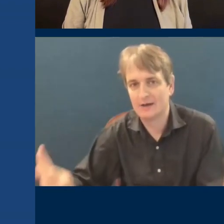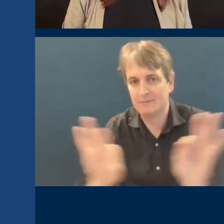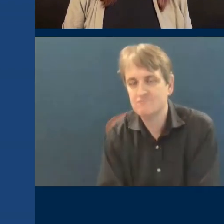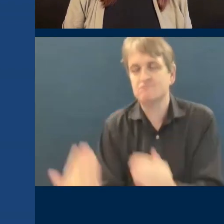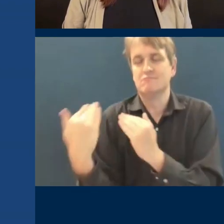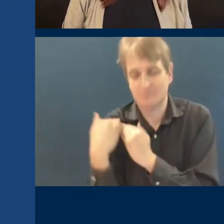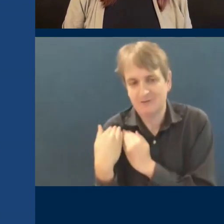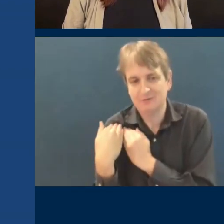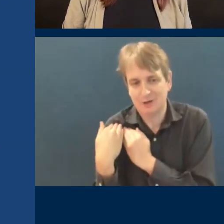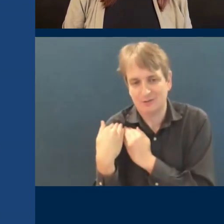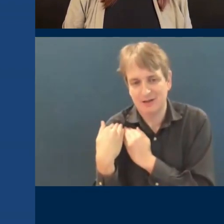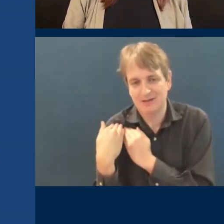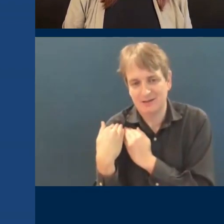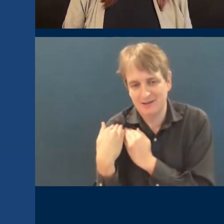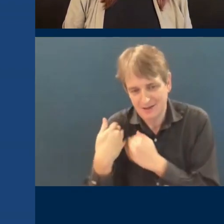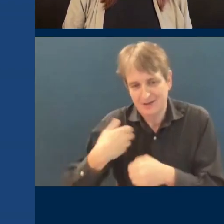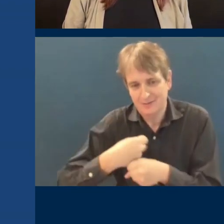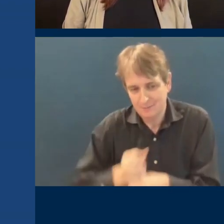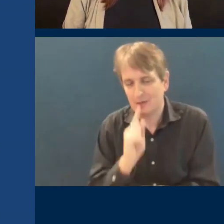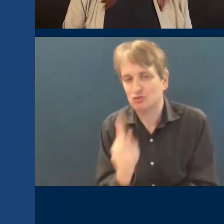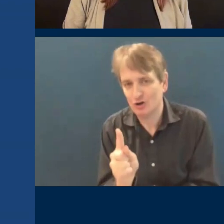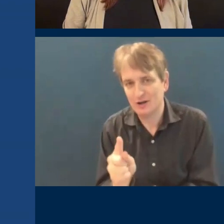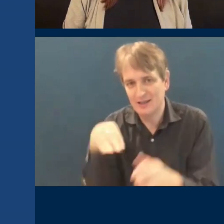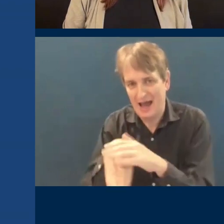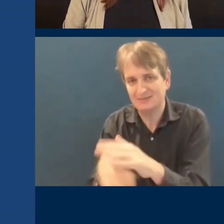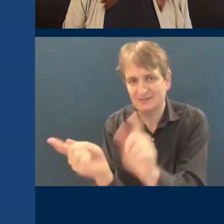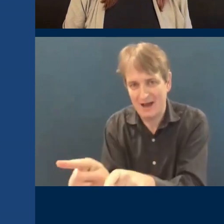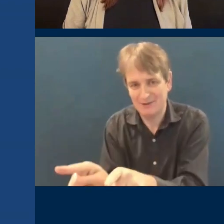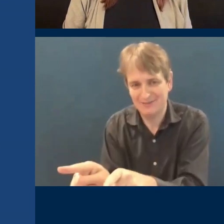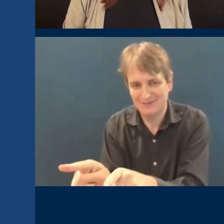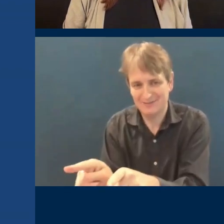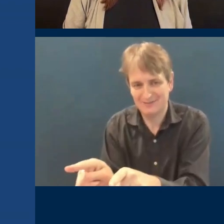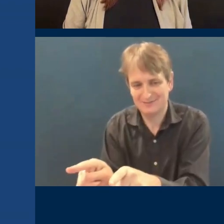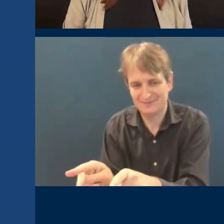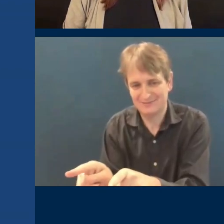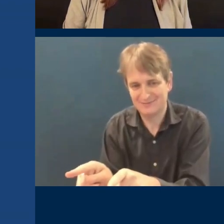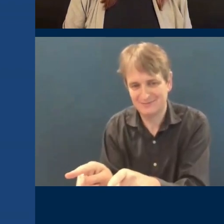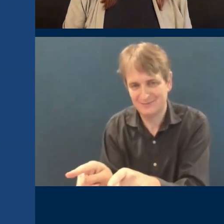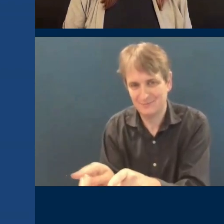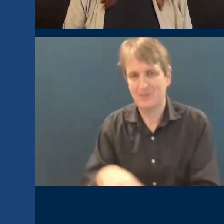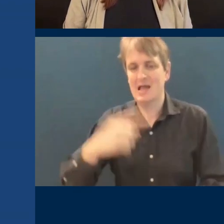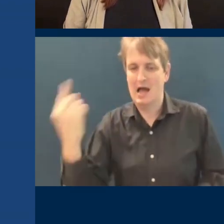each of you are important in making sure that accessibility happens for people.